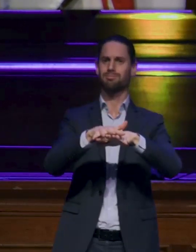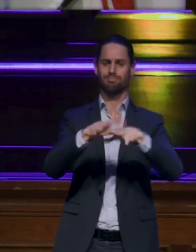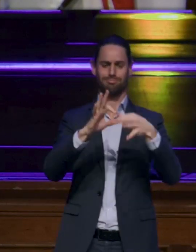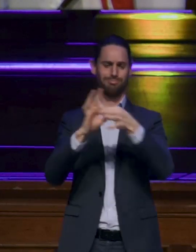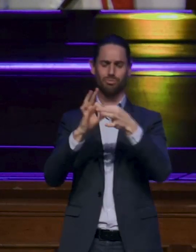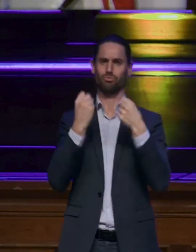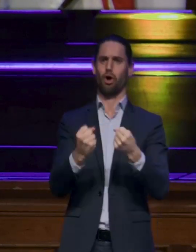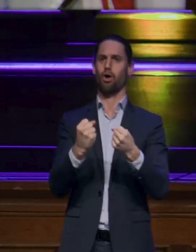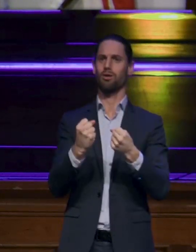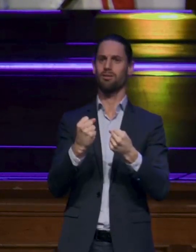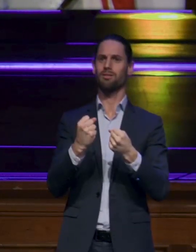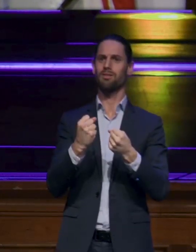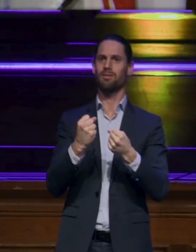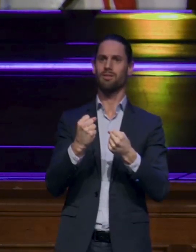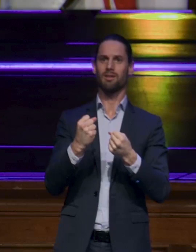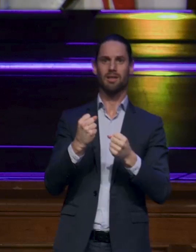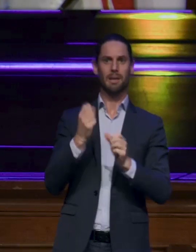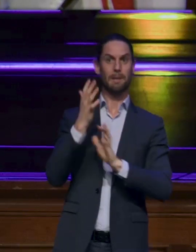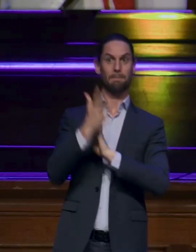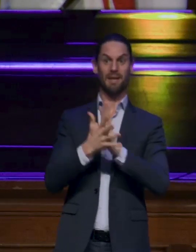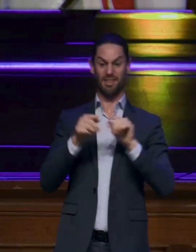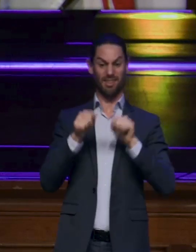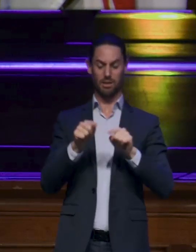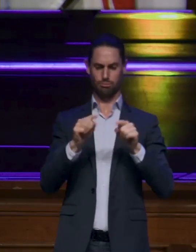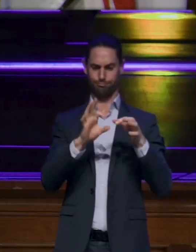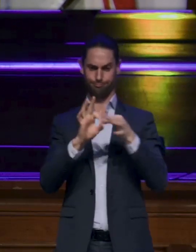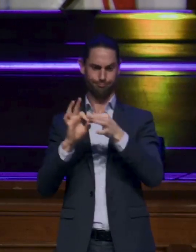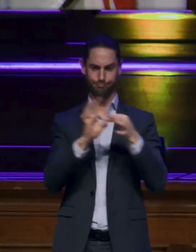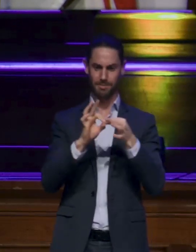place where their tongue O'Duffy north so that immediately makes us have a duty